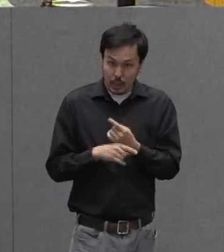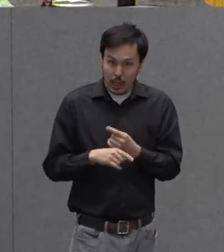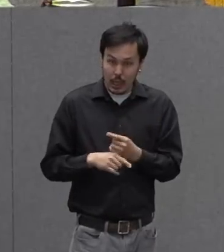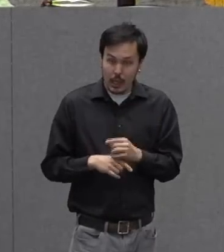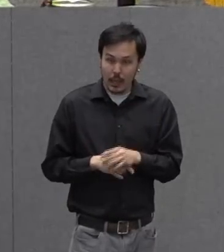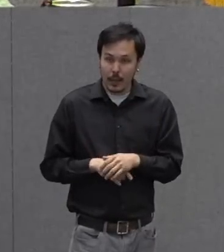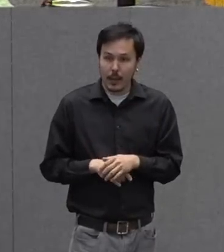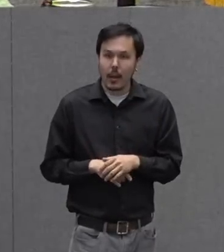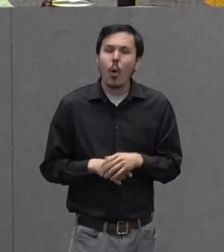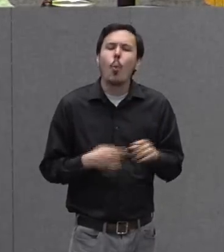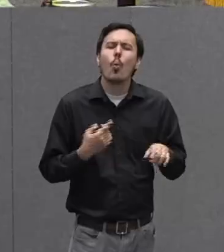When?